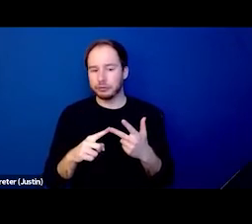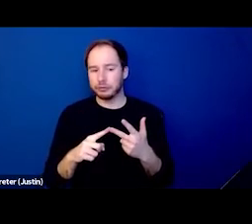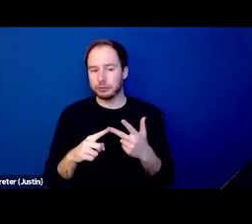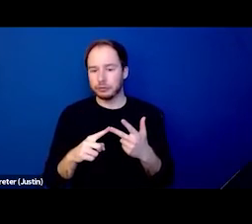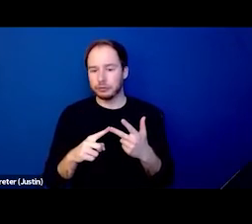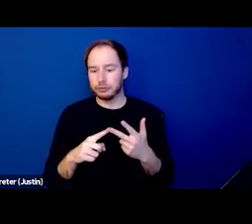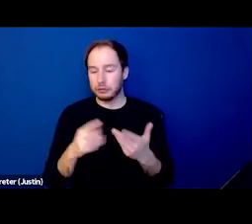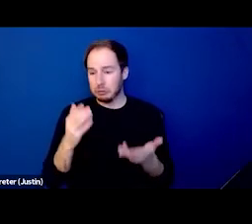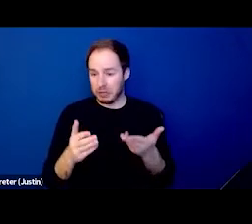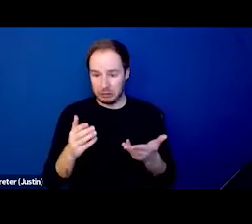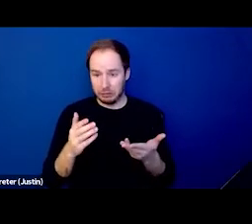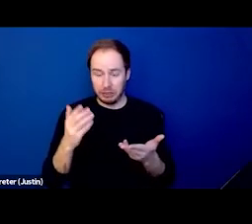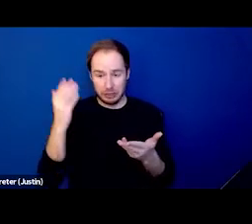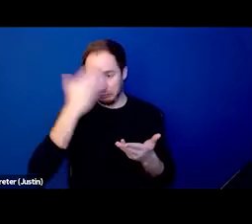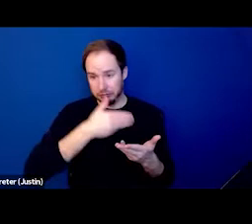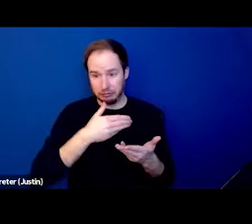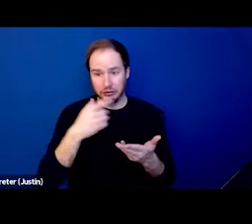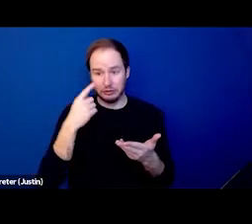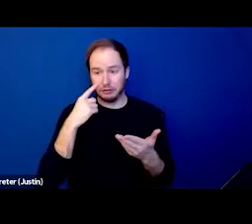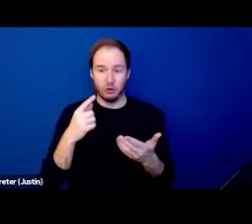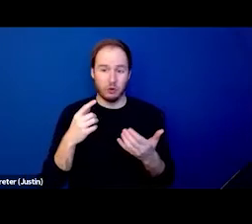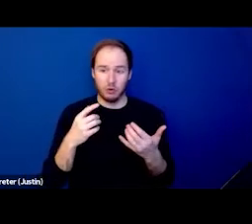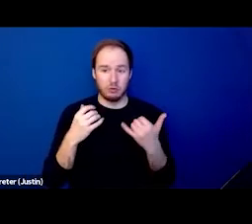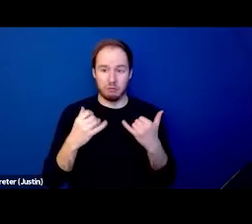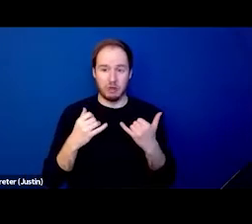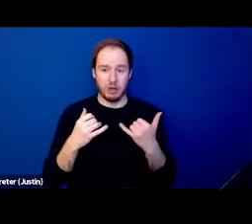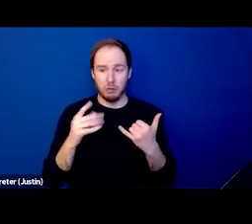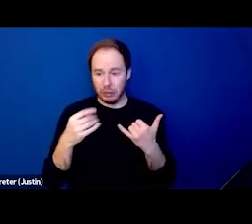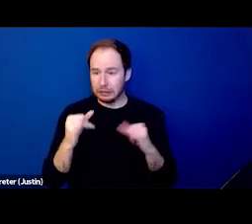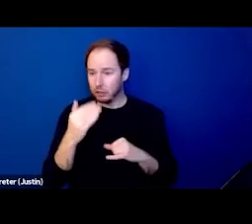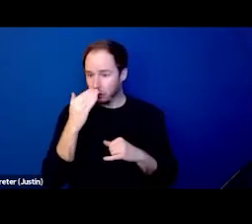and more mainstream communication efforts is radio.